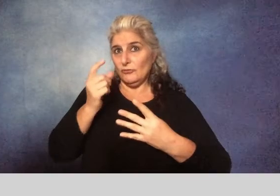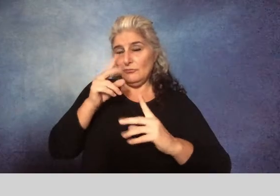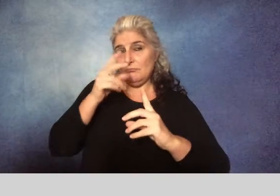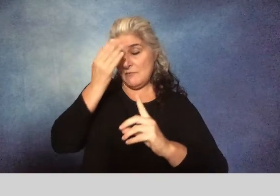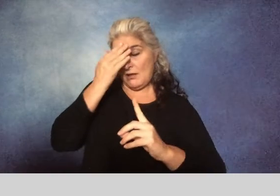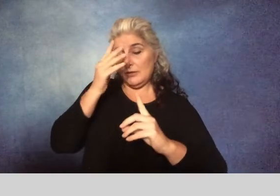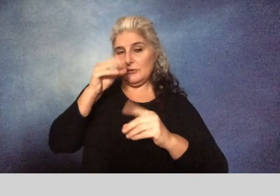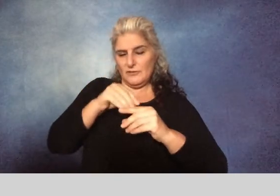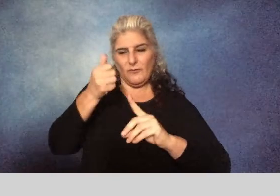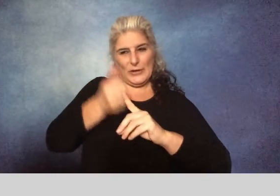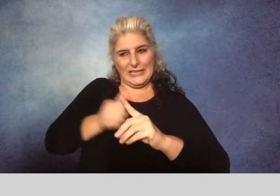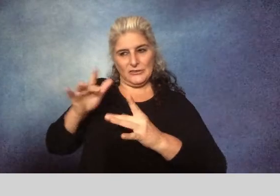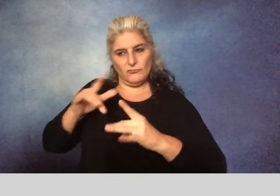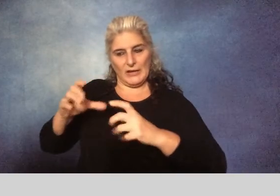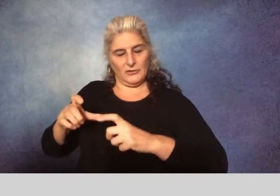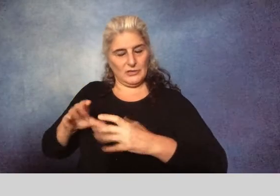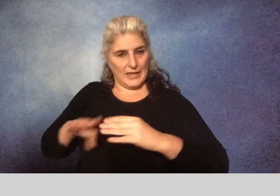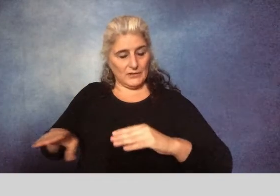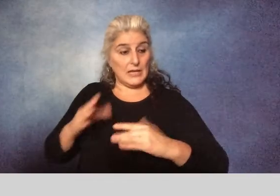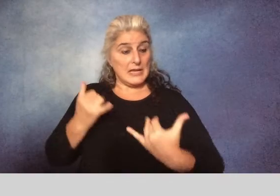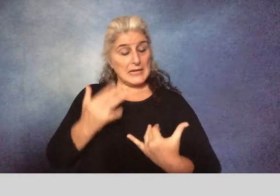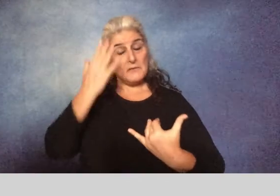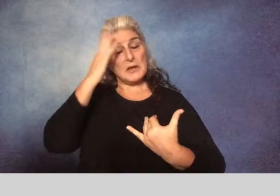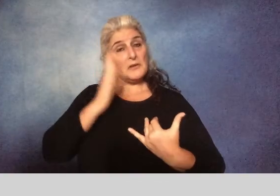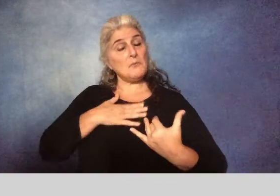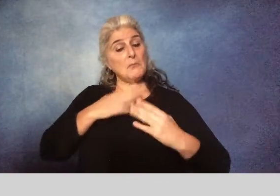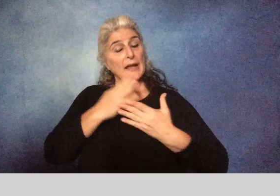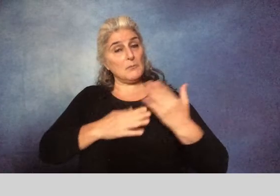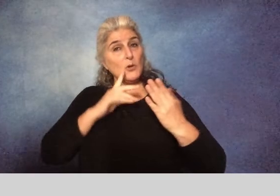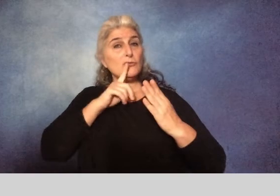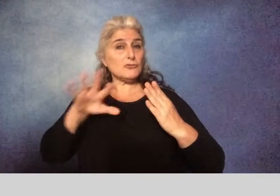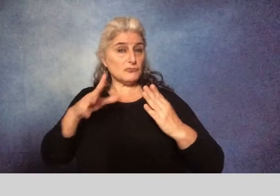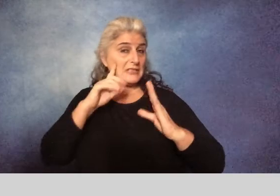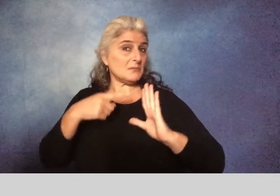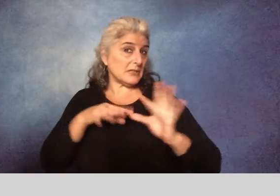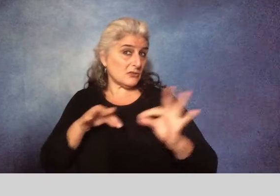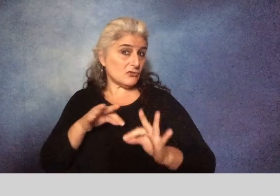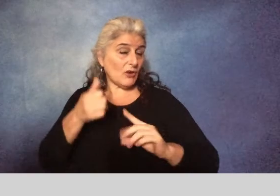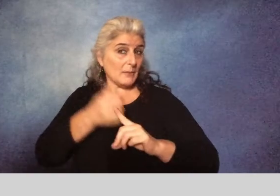Now that I know my components reasonably describes the albums they're intended to represent, I wanted to see how they distinguish